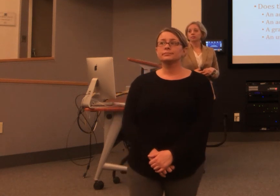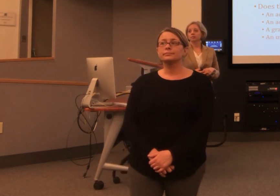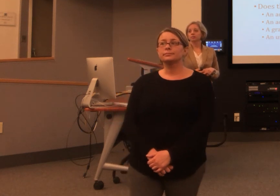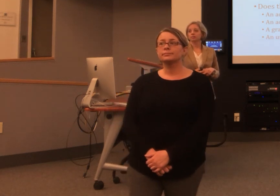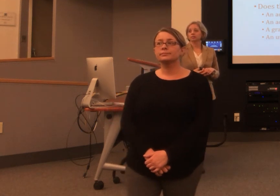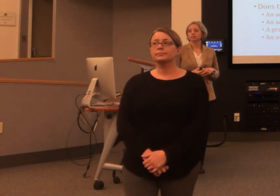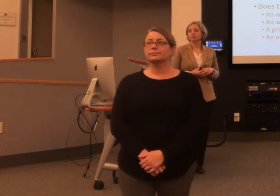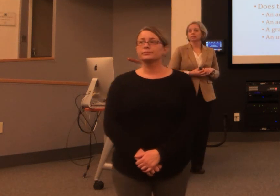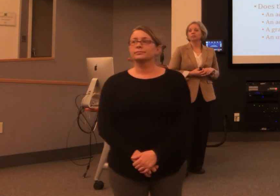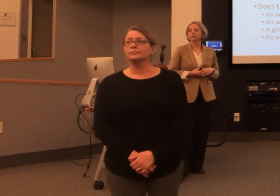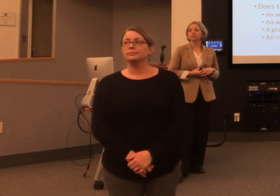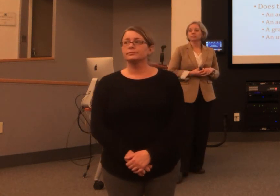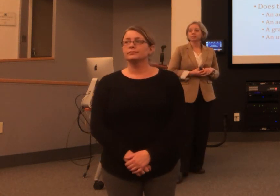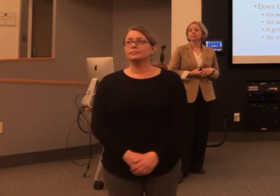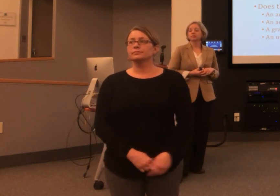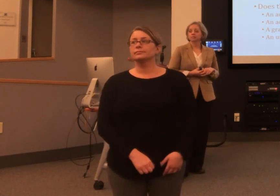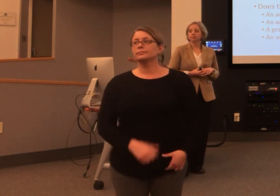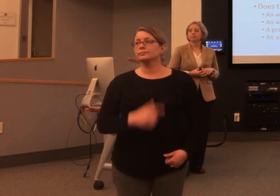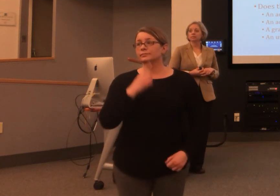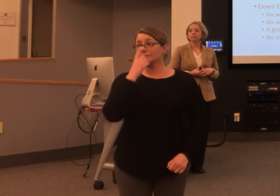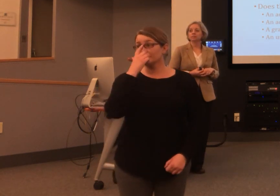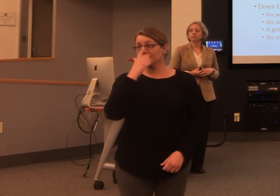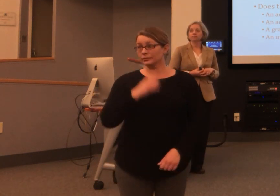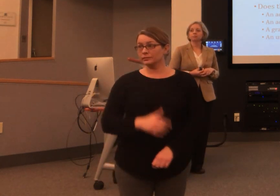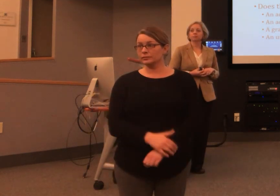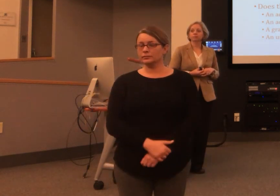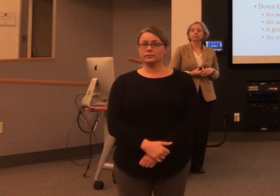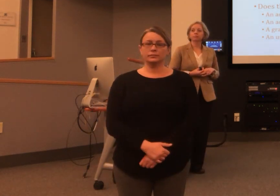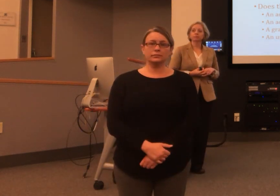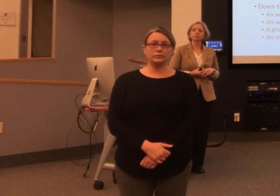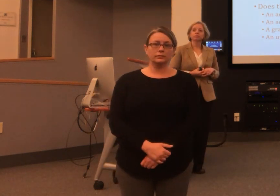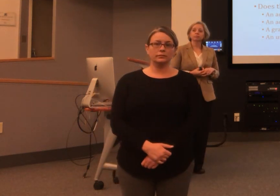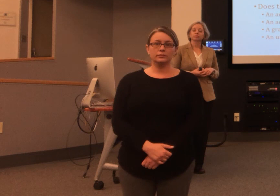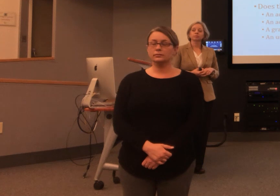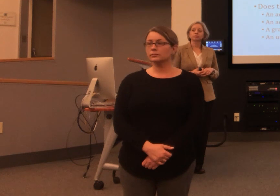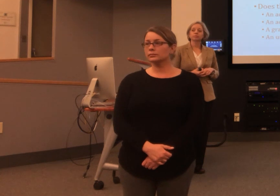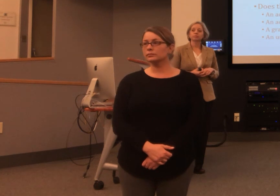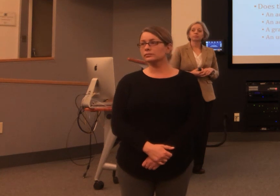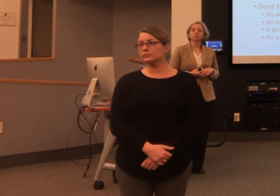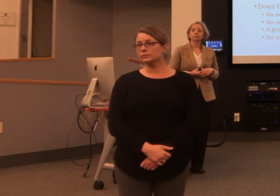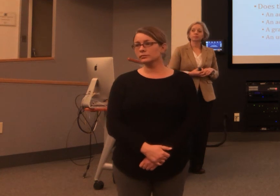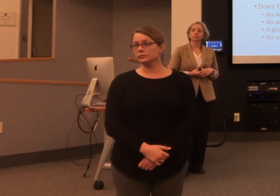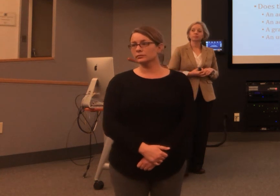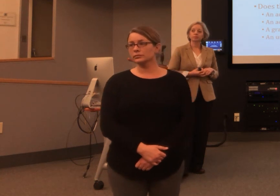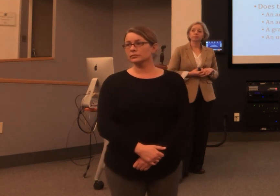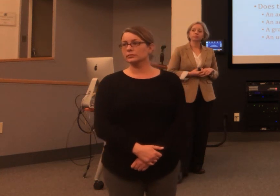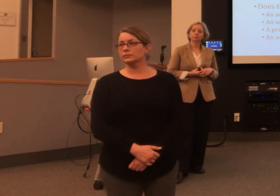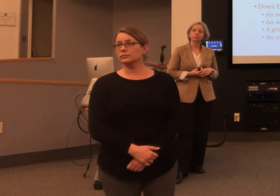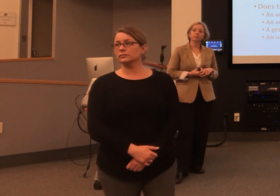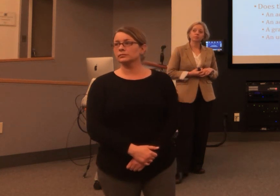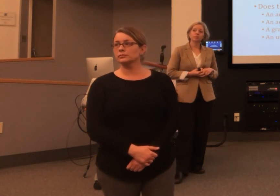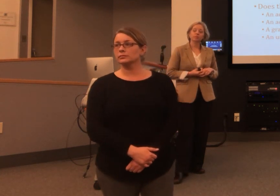[Man] We got about three to five minutes left. Just so anybody can ask any questions. And this was just the beginning of a series.